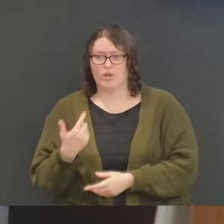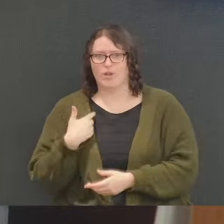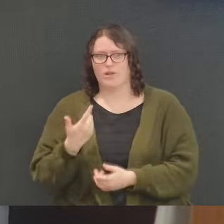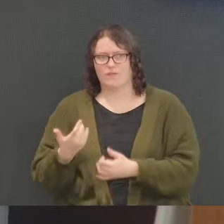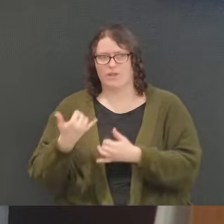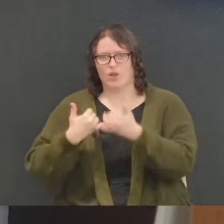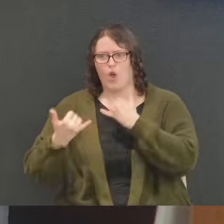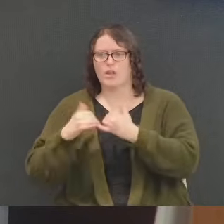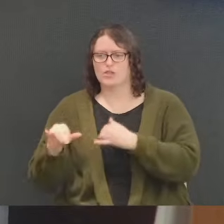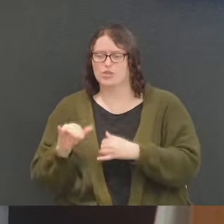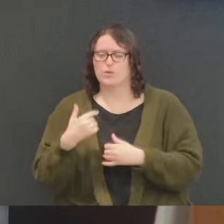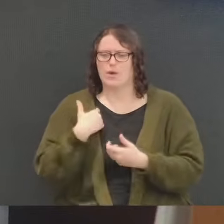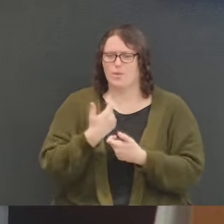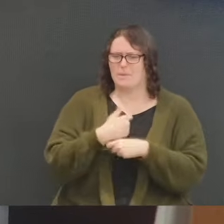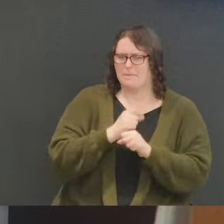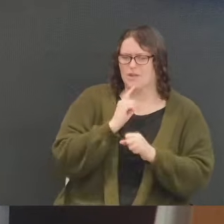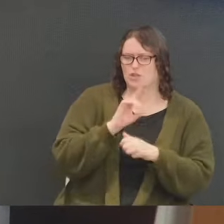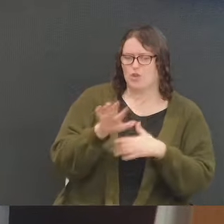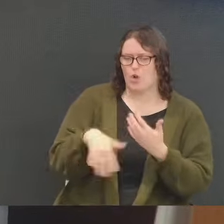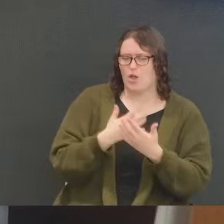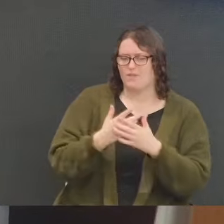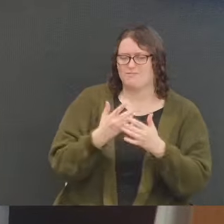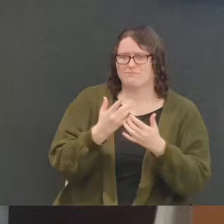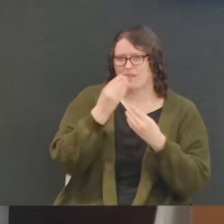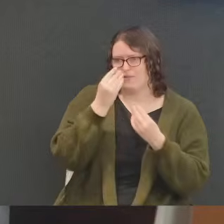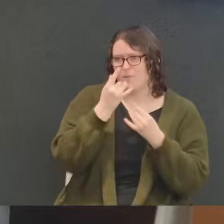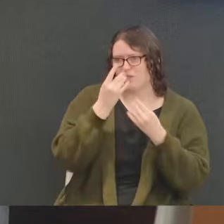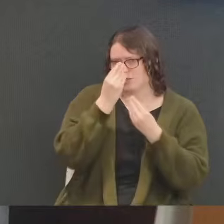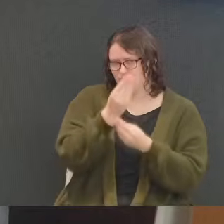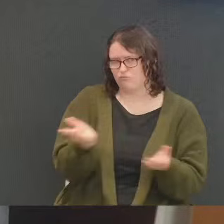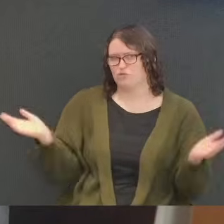well. I just want to make sure we're all on the same page. So if I had more to say directly on it,